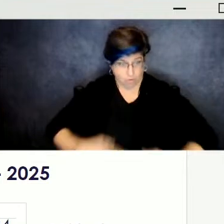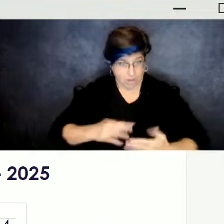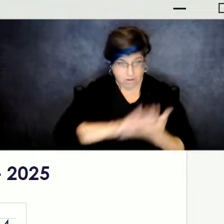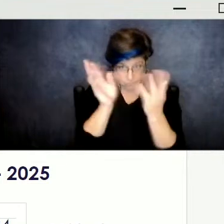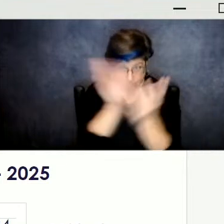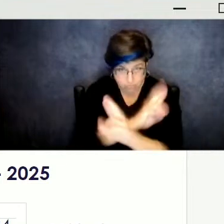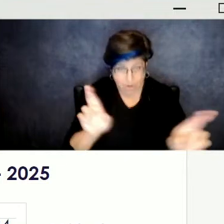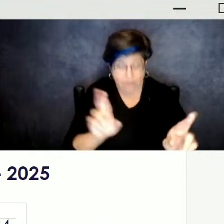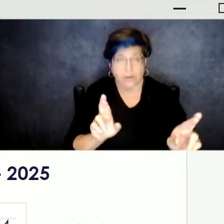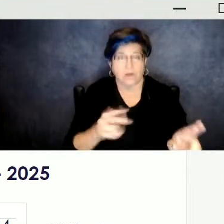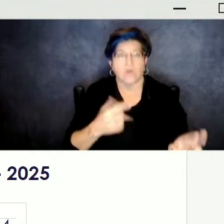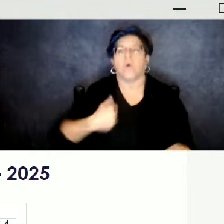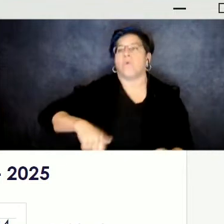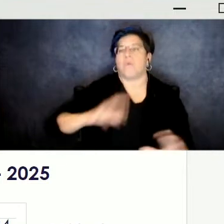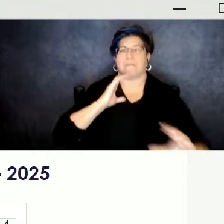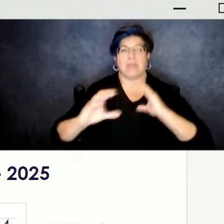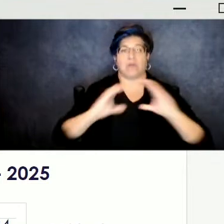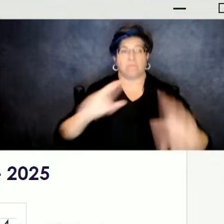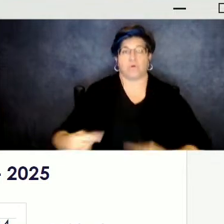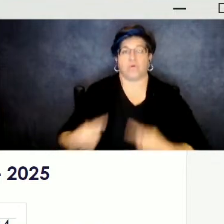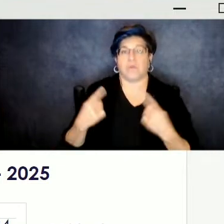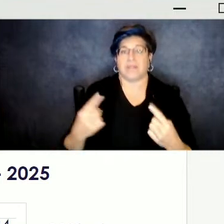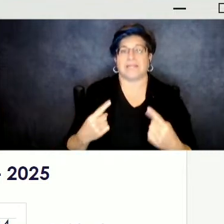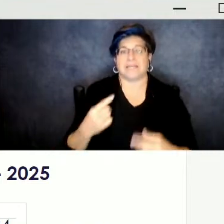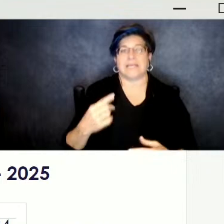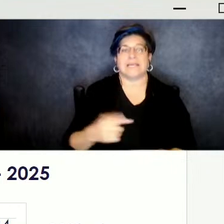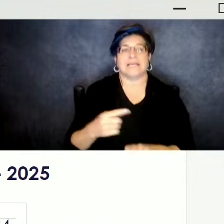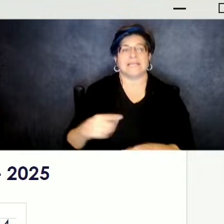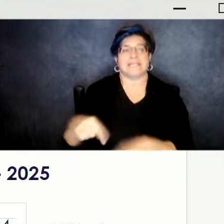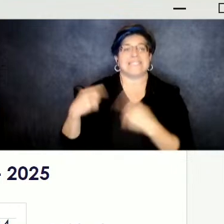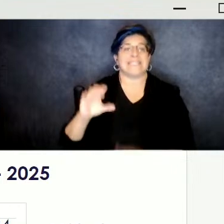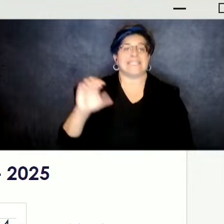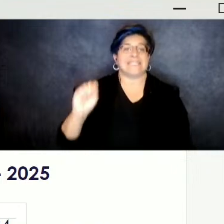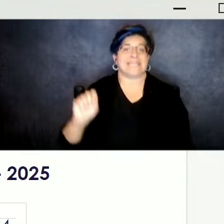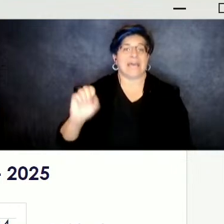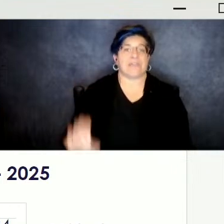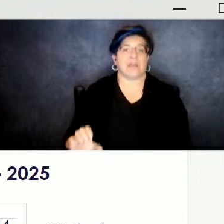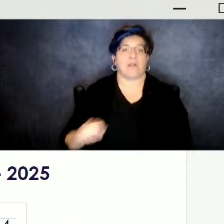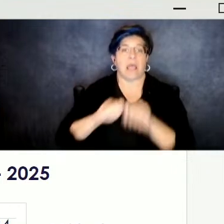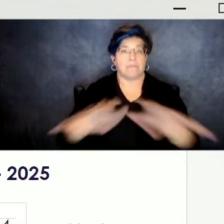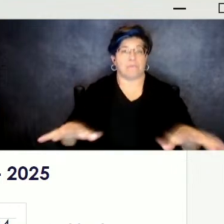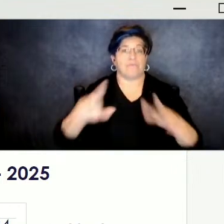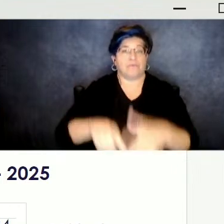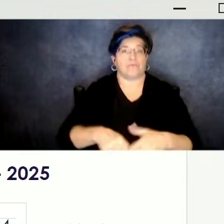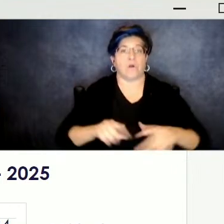RESIDENTS AS MUCH AS POSSIBLE.